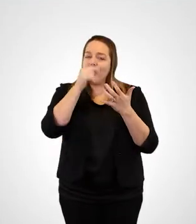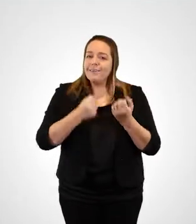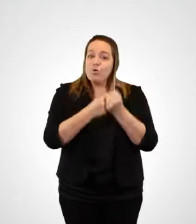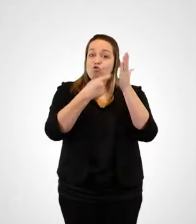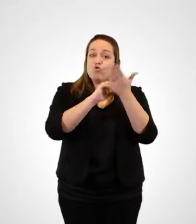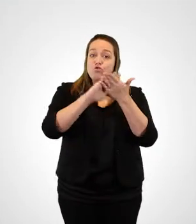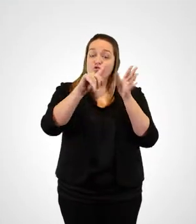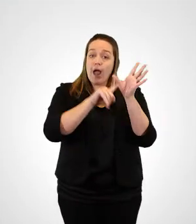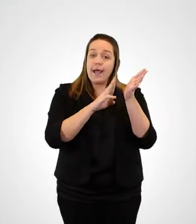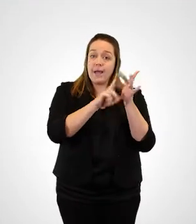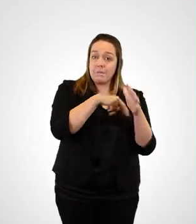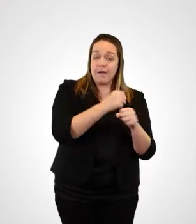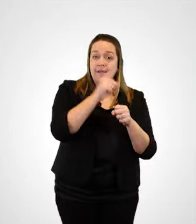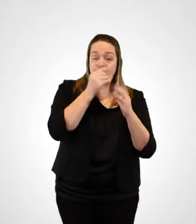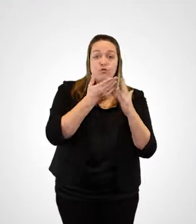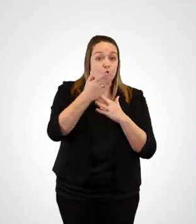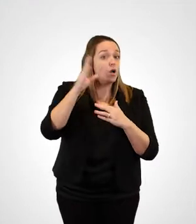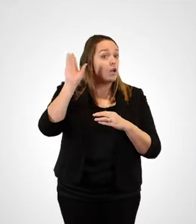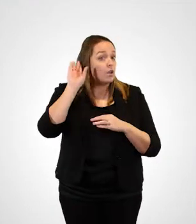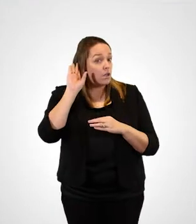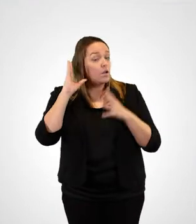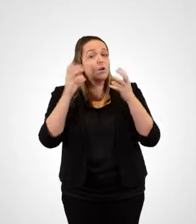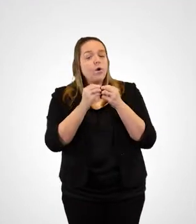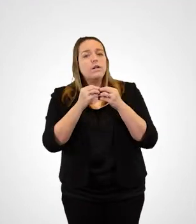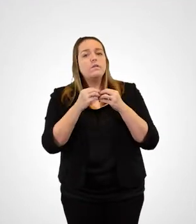by not only through hearing it but providing a visual support.